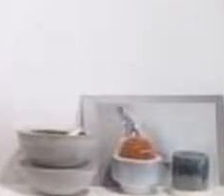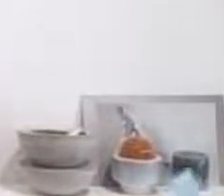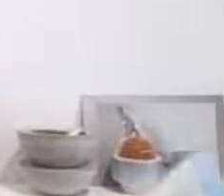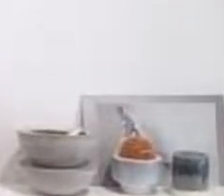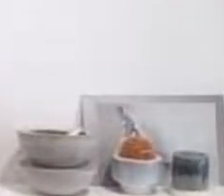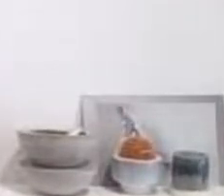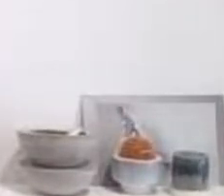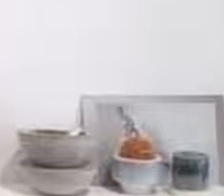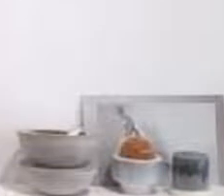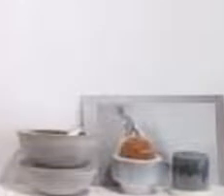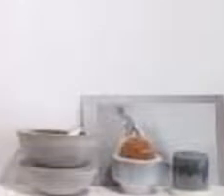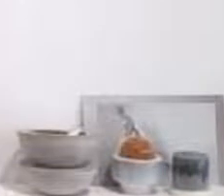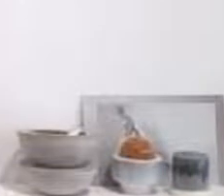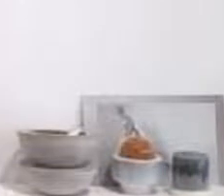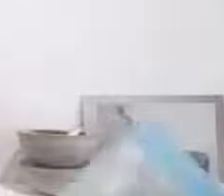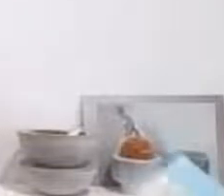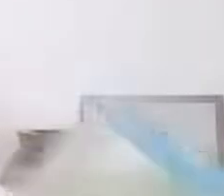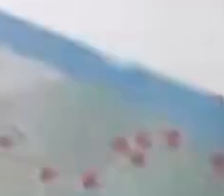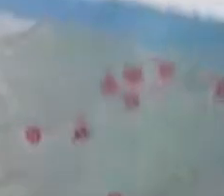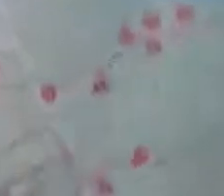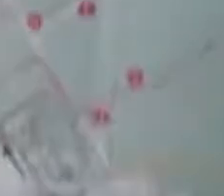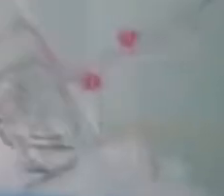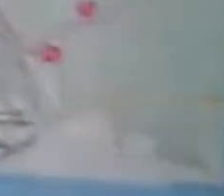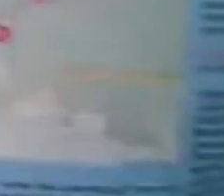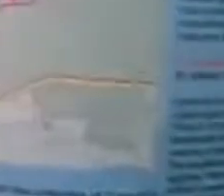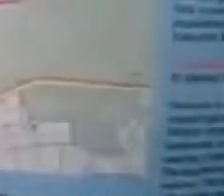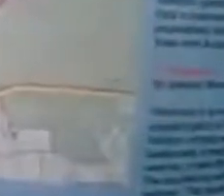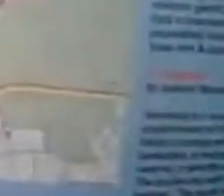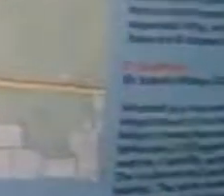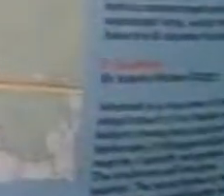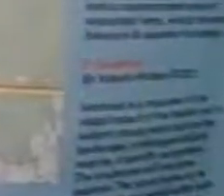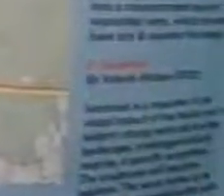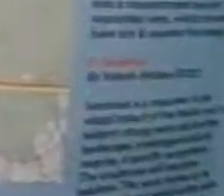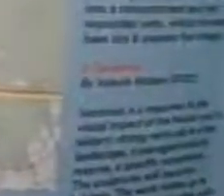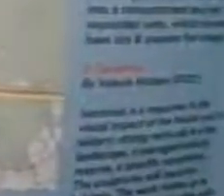the route you can decide how much or how little you do it's just a circular route like that